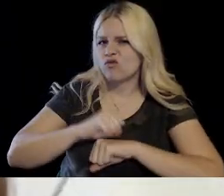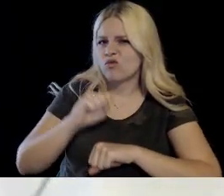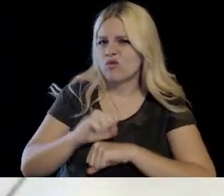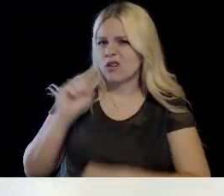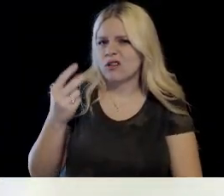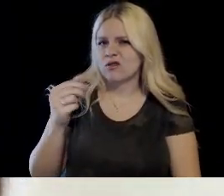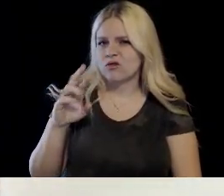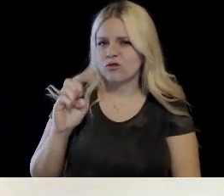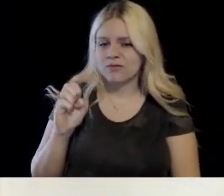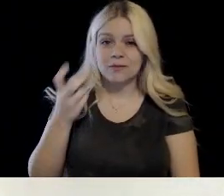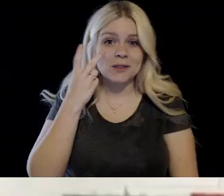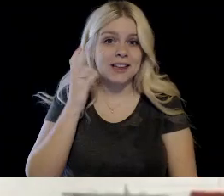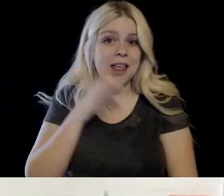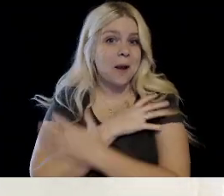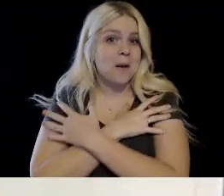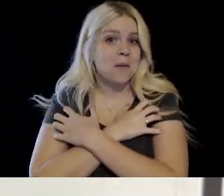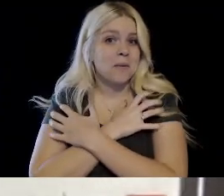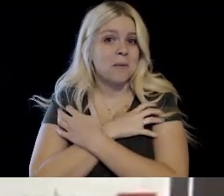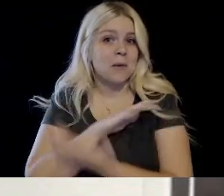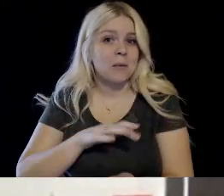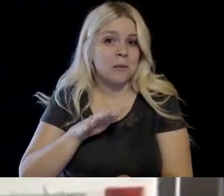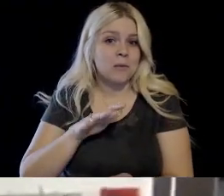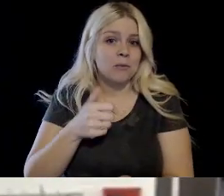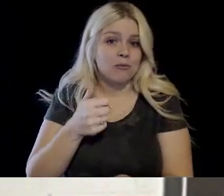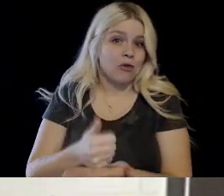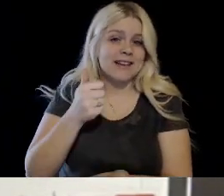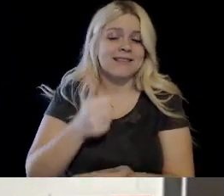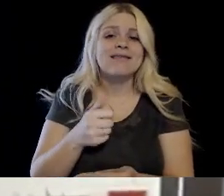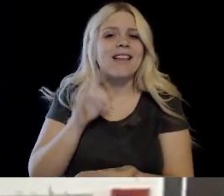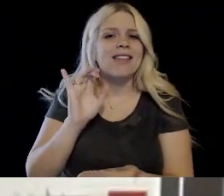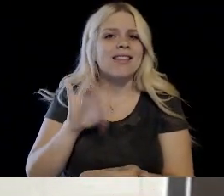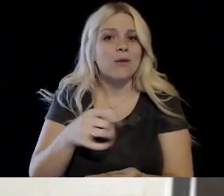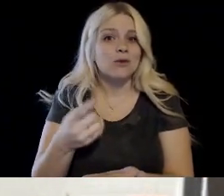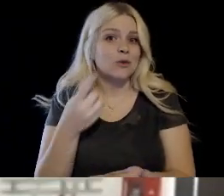back when Riza was here. One of our first Polar Bears at Rocky Shores. You guys, it's